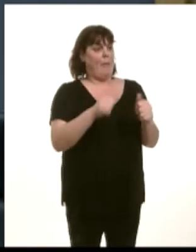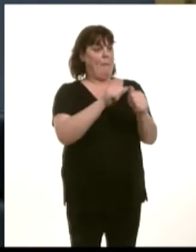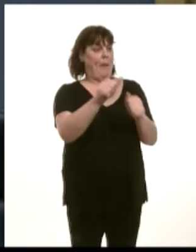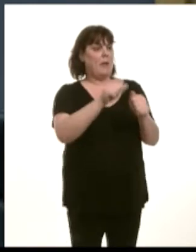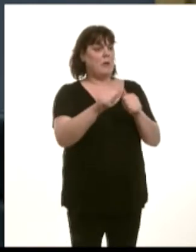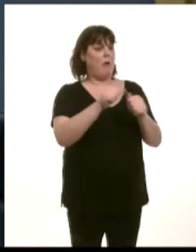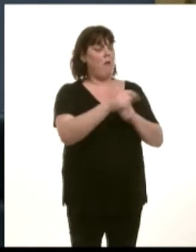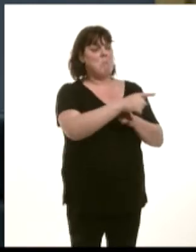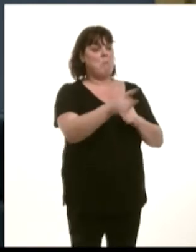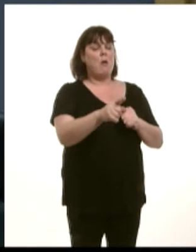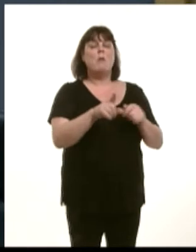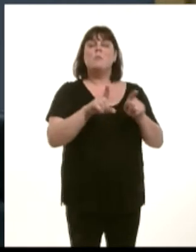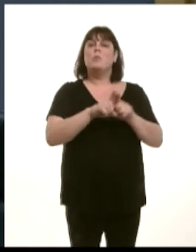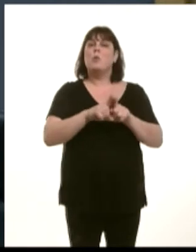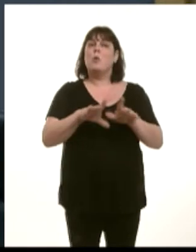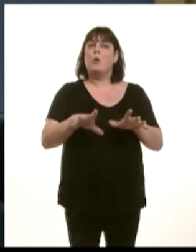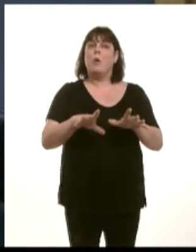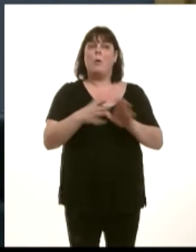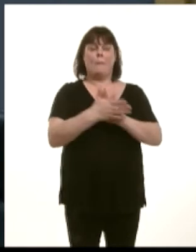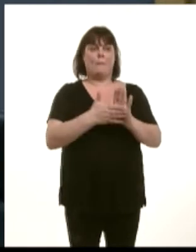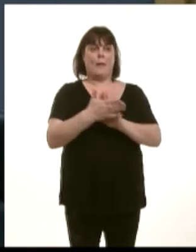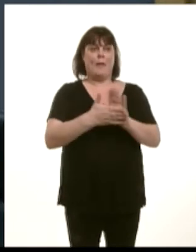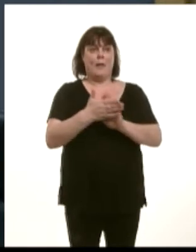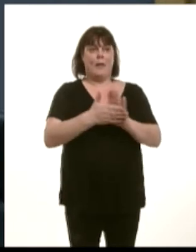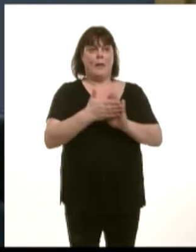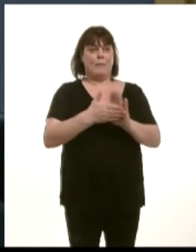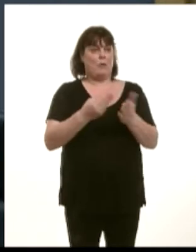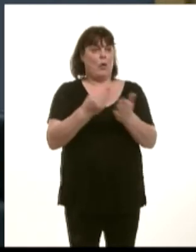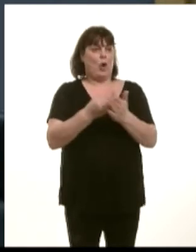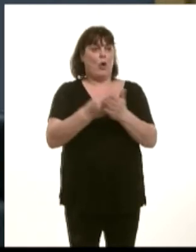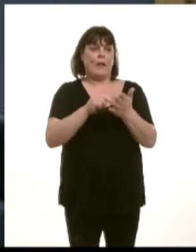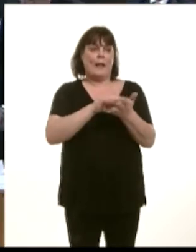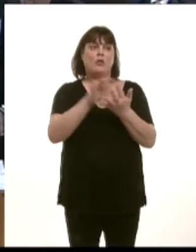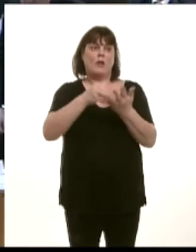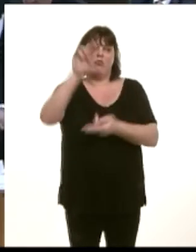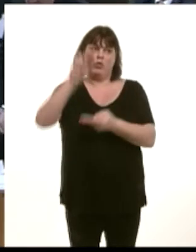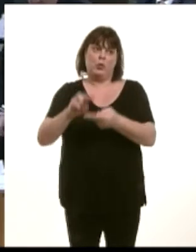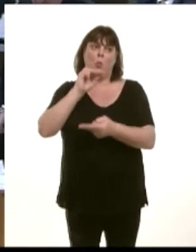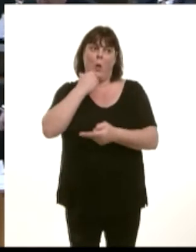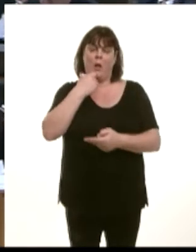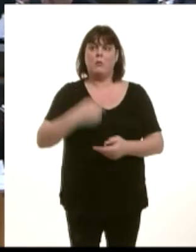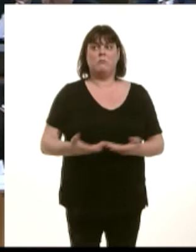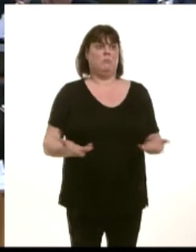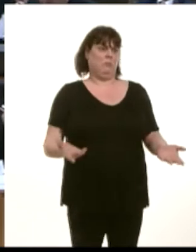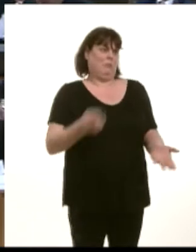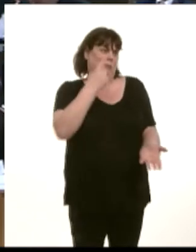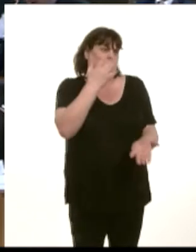for most people, but, of course, it could significantly reduce the costs for the NHS? Carwyn Jones: That has to be self-evidently true.